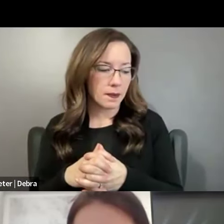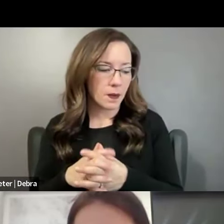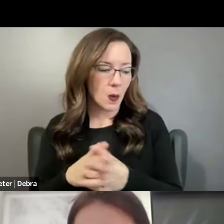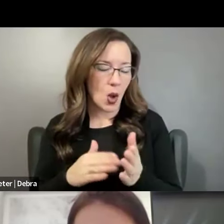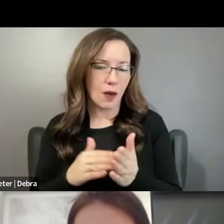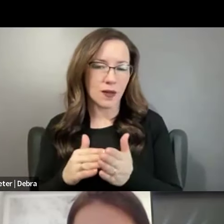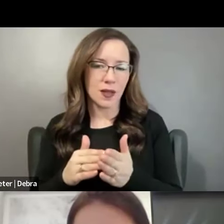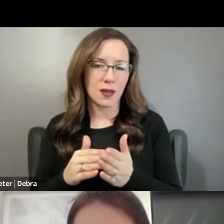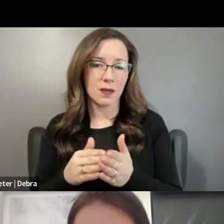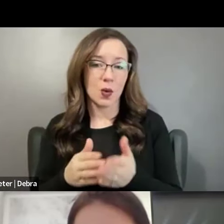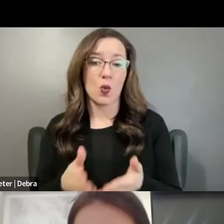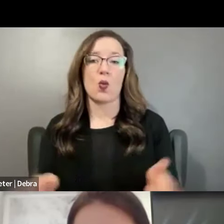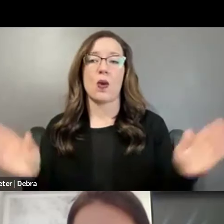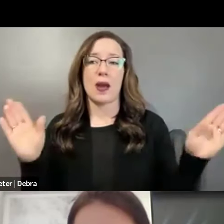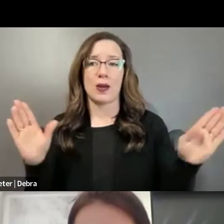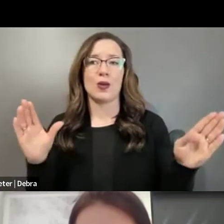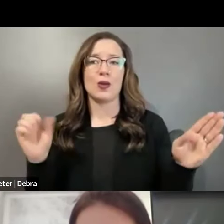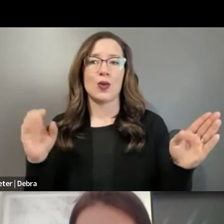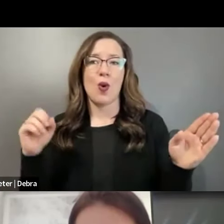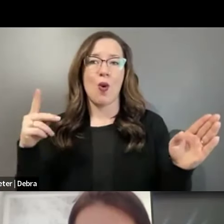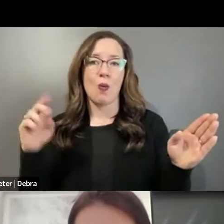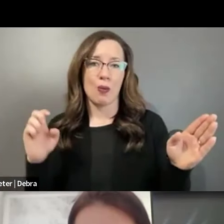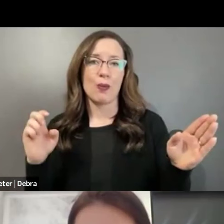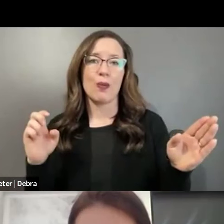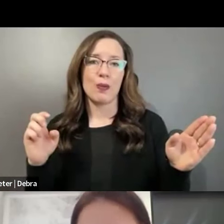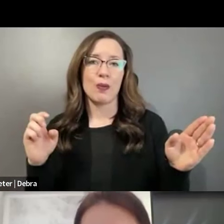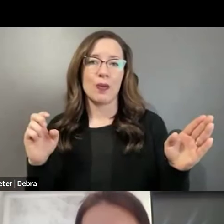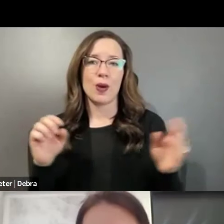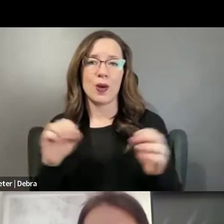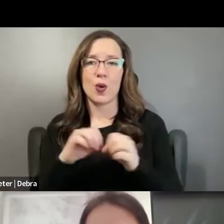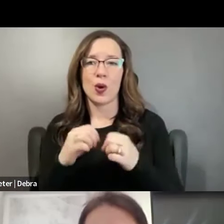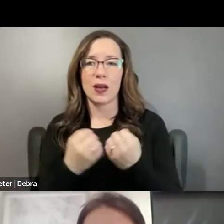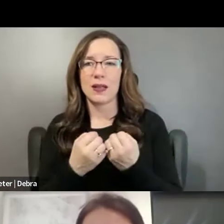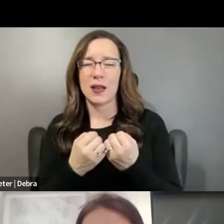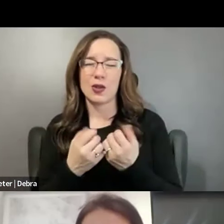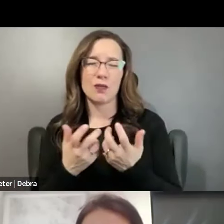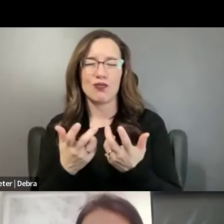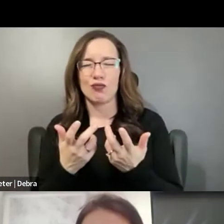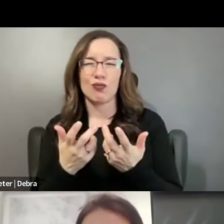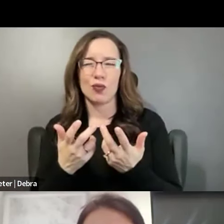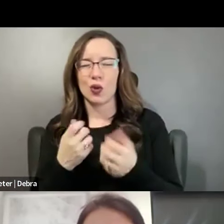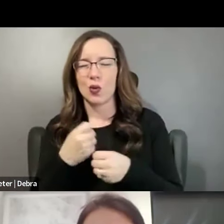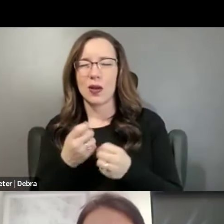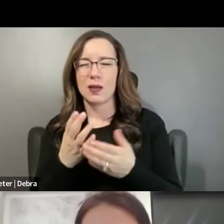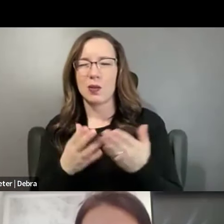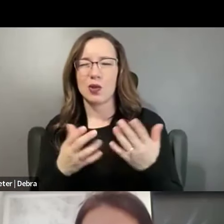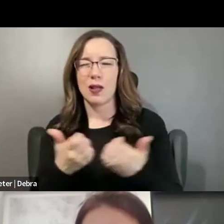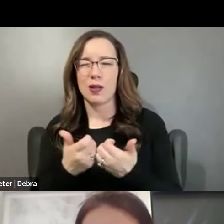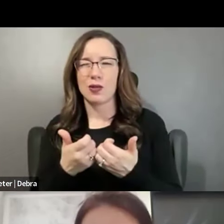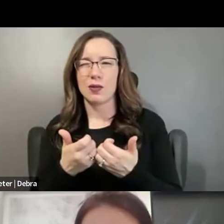of what the organization might be trying to do with some challenges. Maybe they're unique focuses.